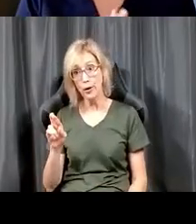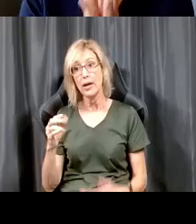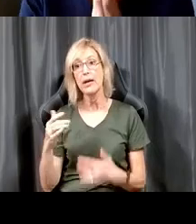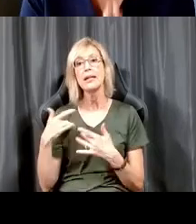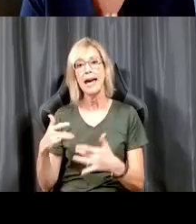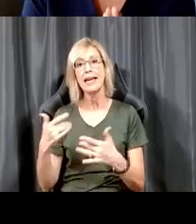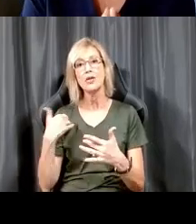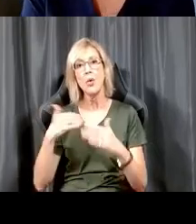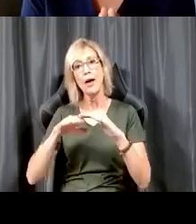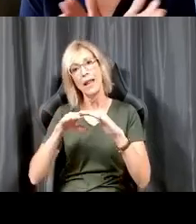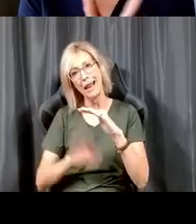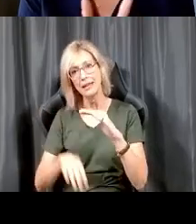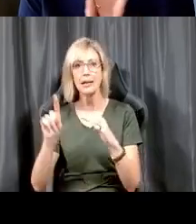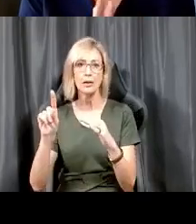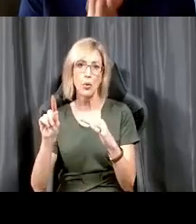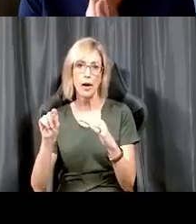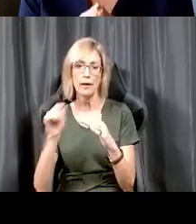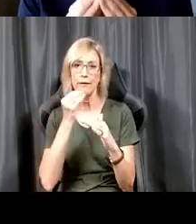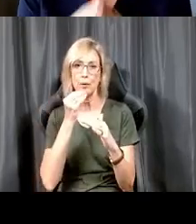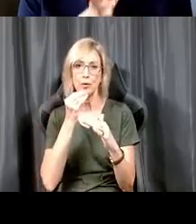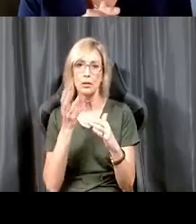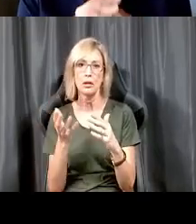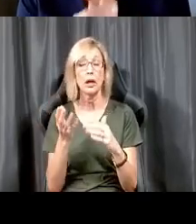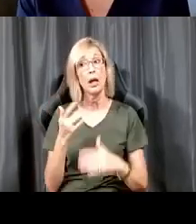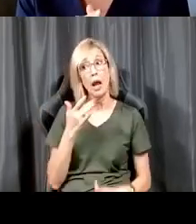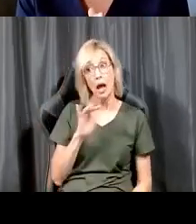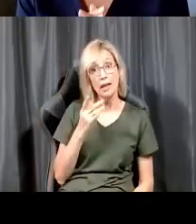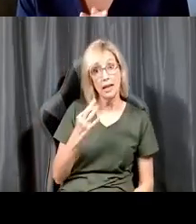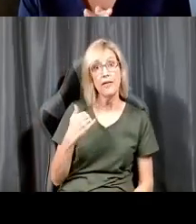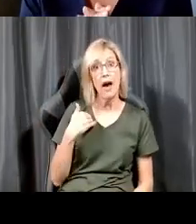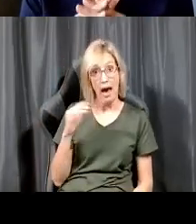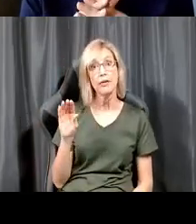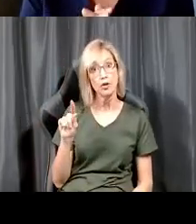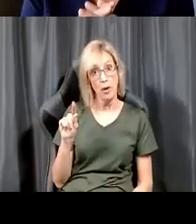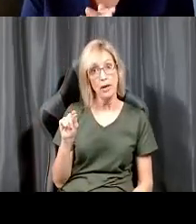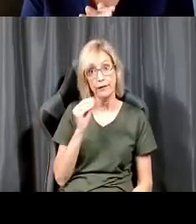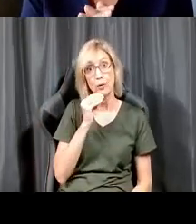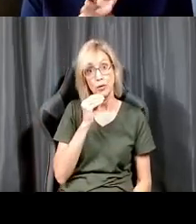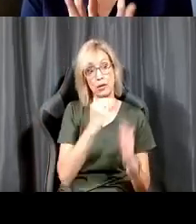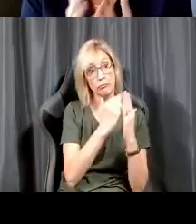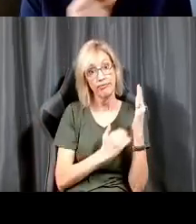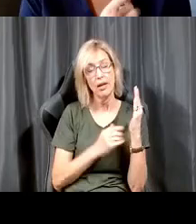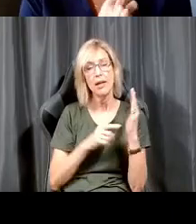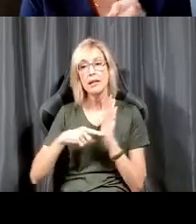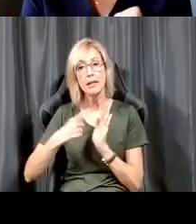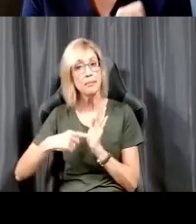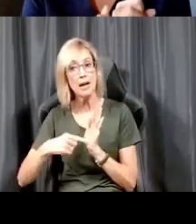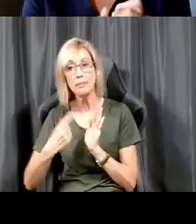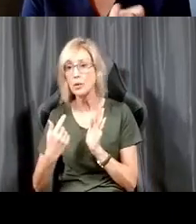We are lucky if they have 20 foods in their diet. And sometimes like I said, very brand